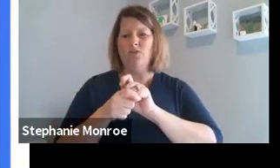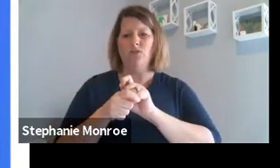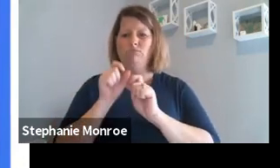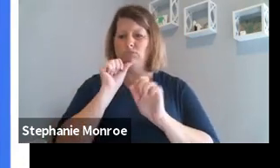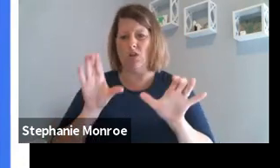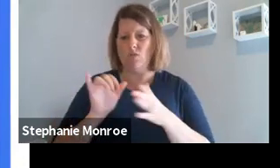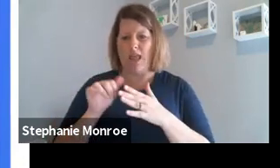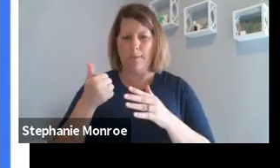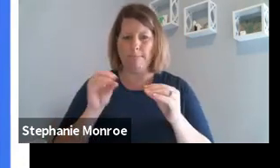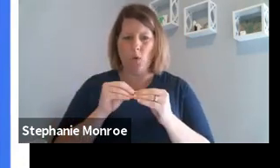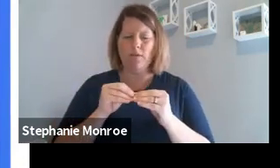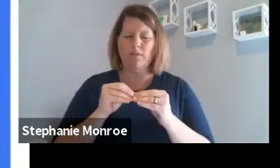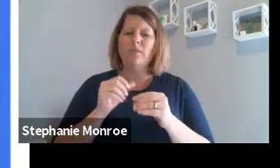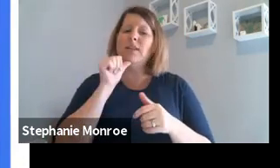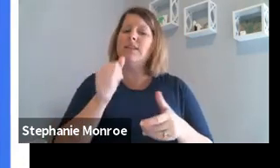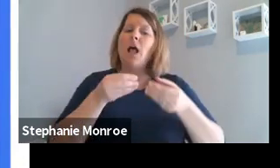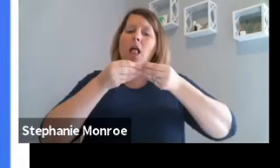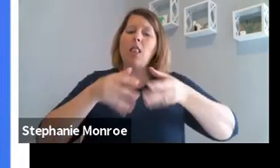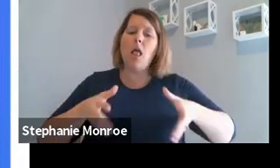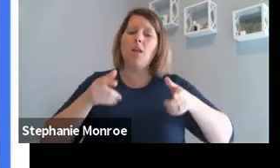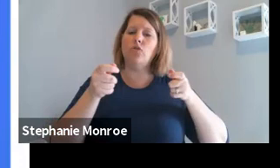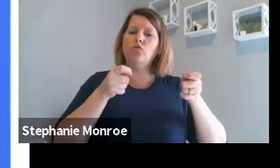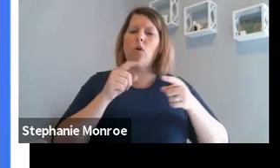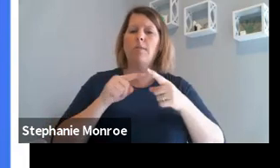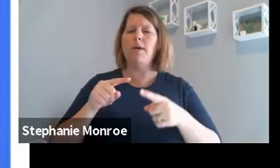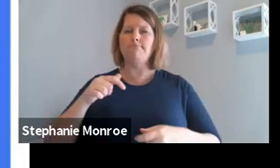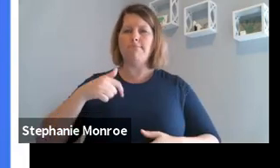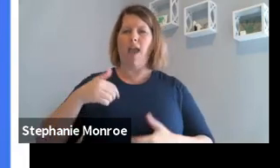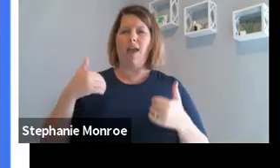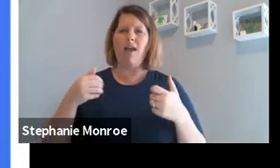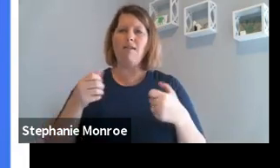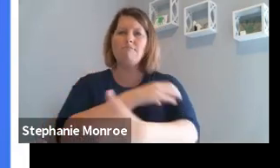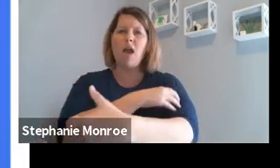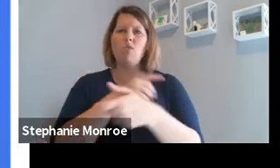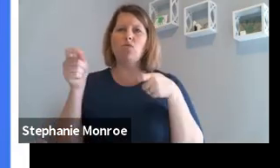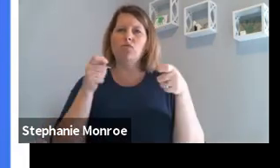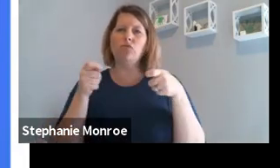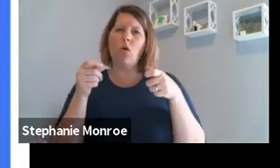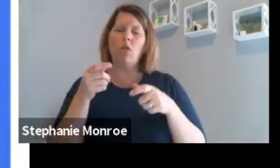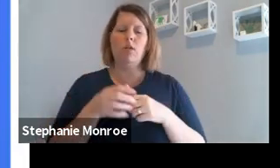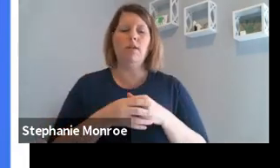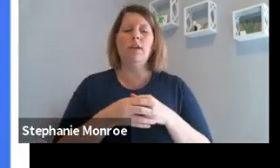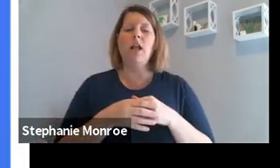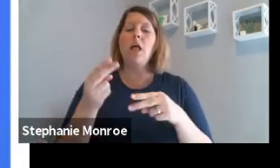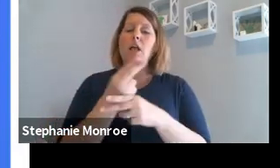Not a loss of control but rather an exercise of power and control, used by batterers because it works.